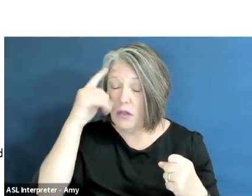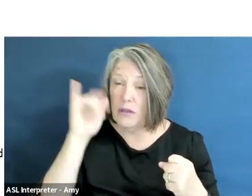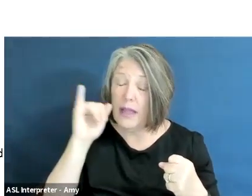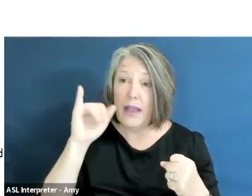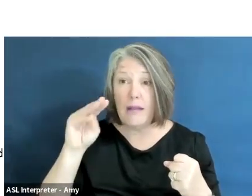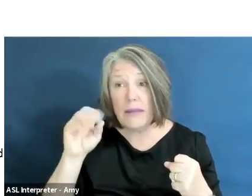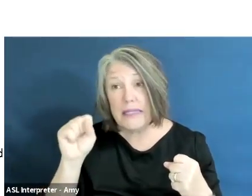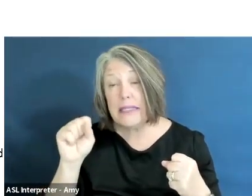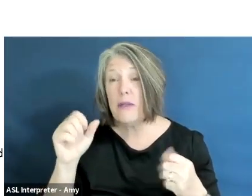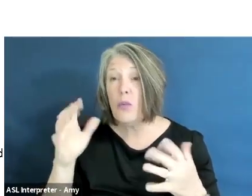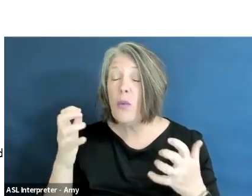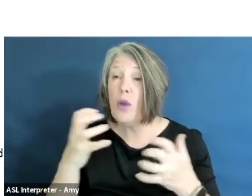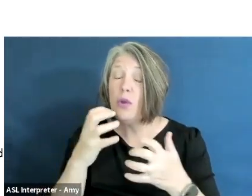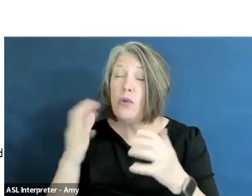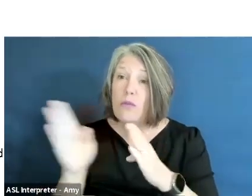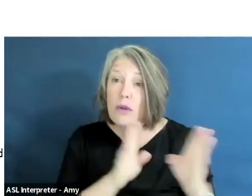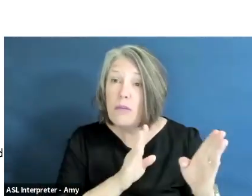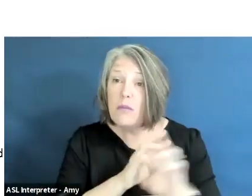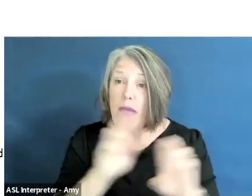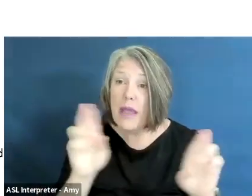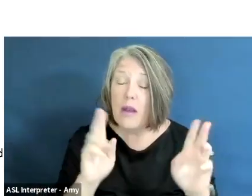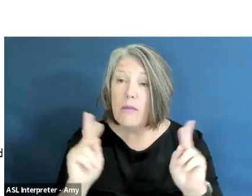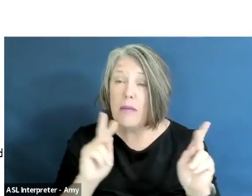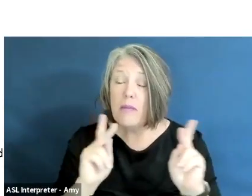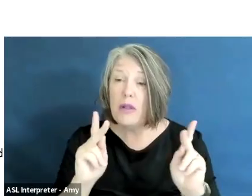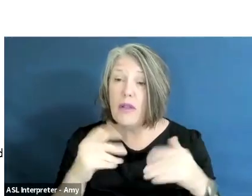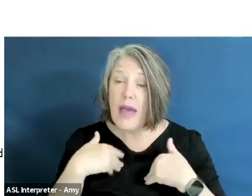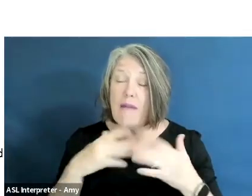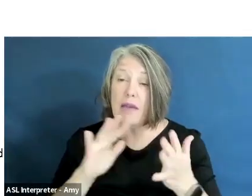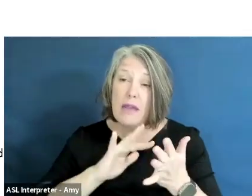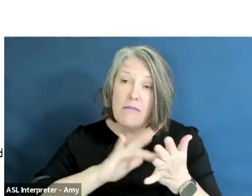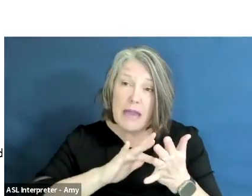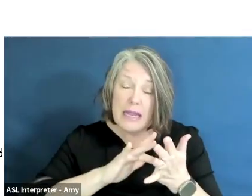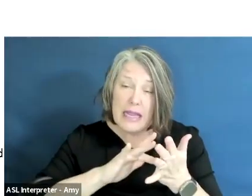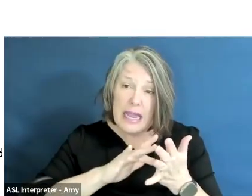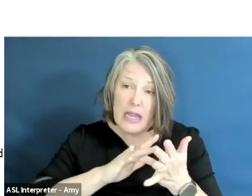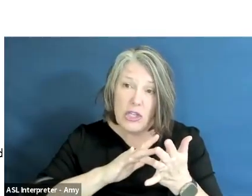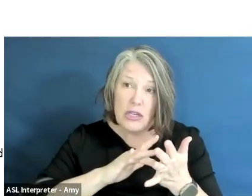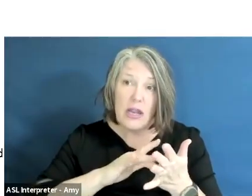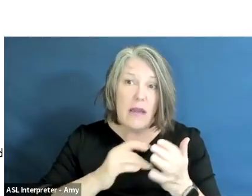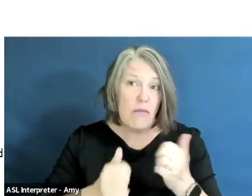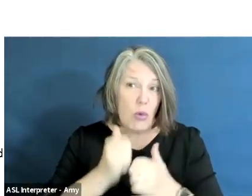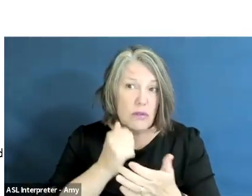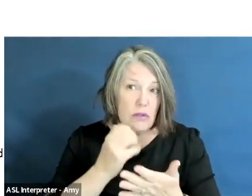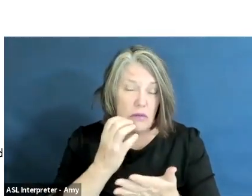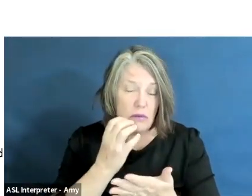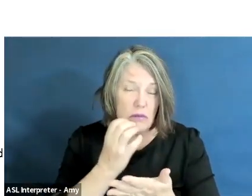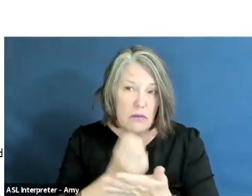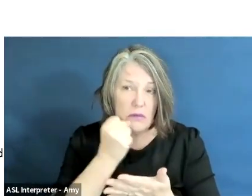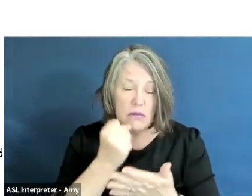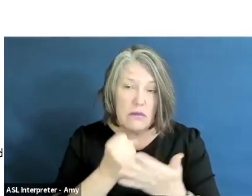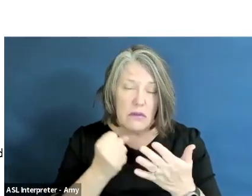we want to prepare people and have their medications as best optimize their therapy plans,